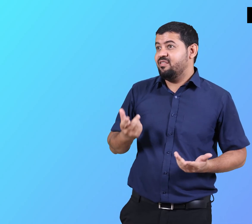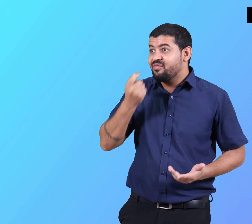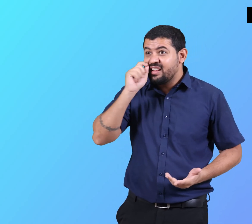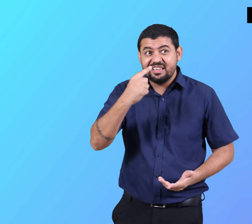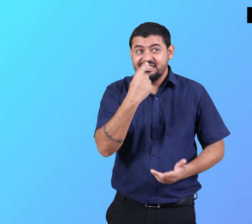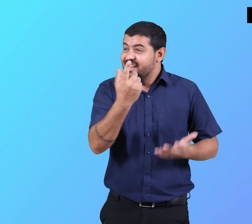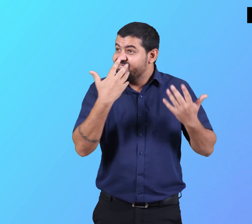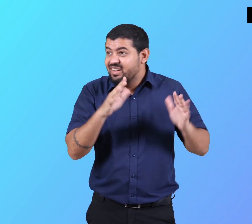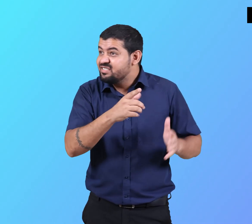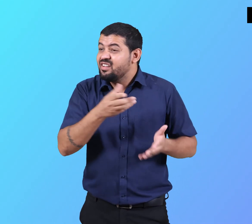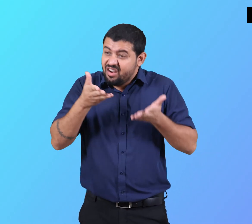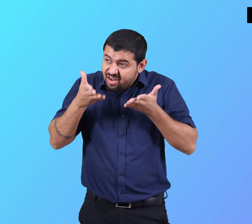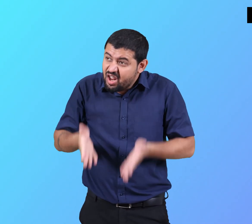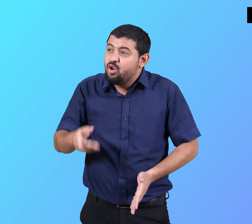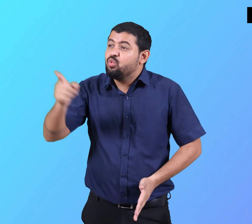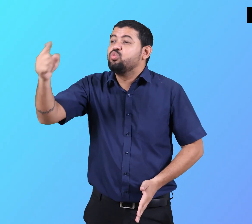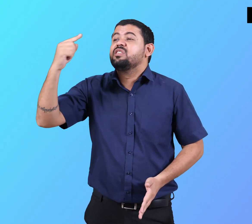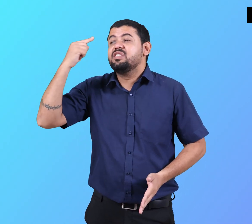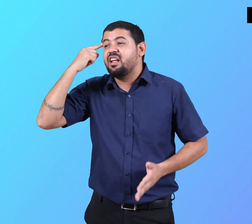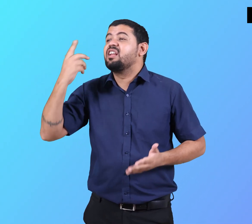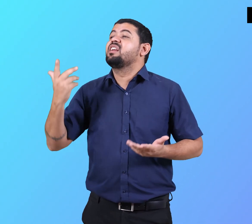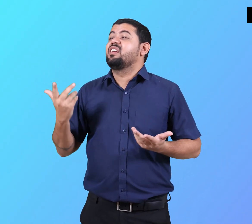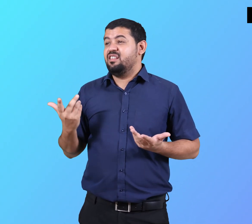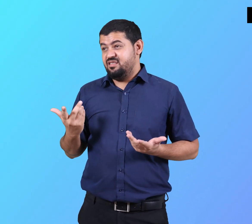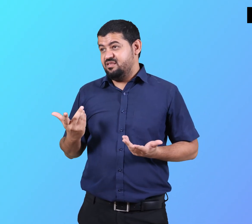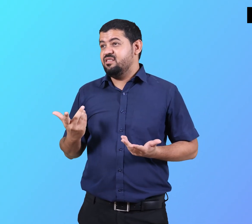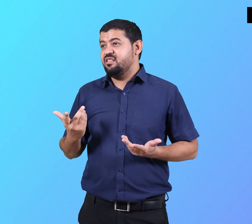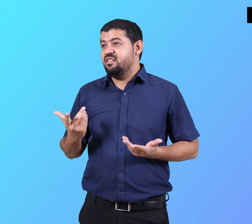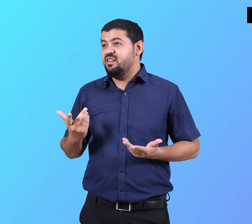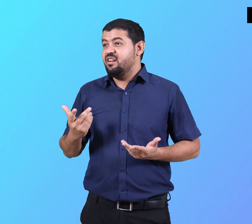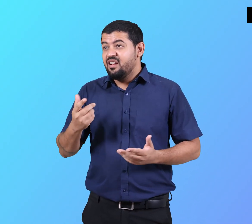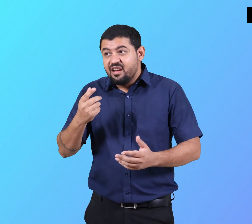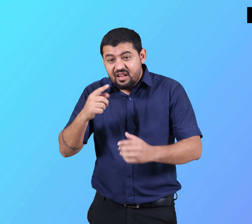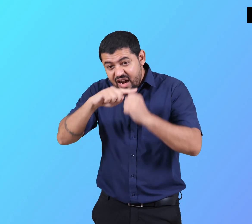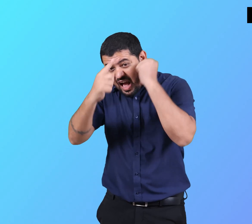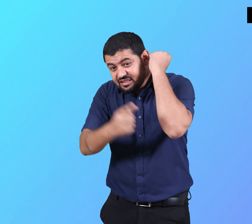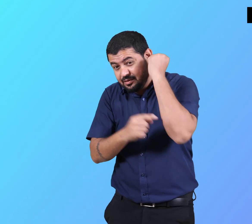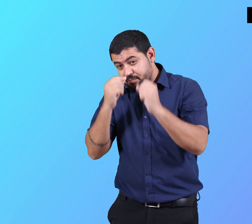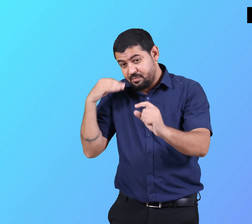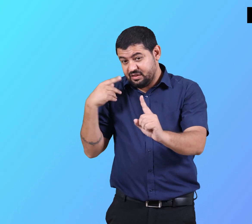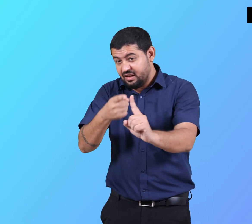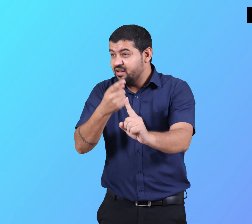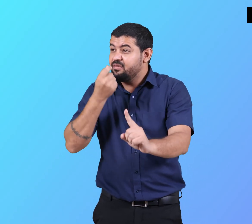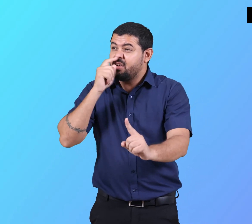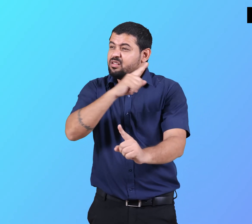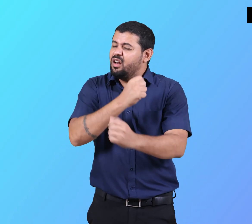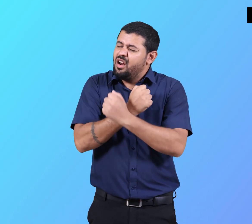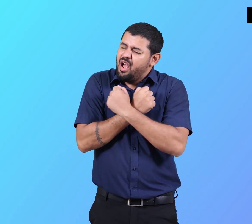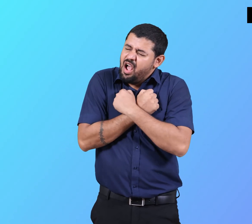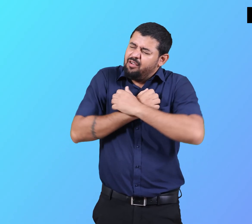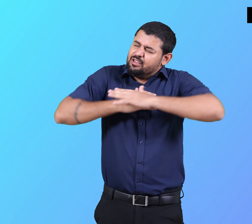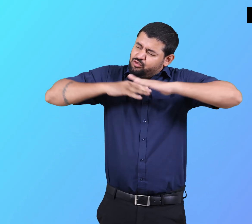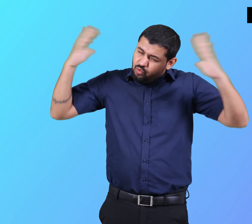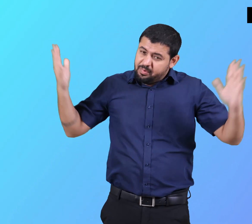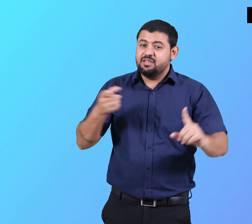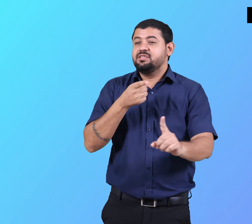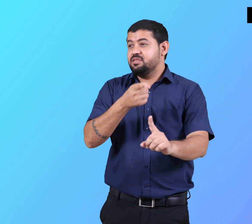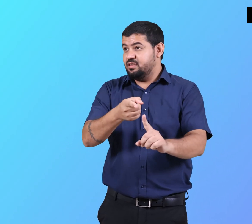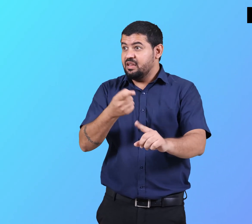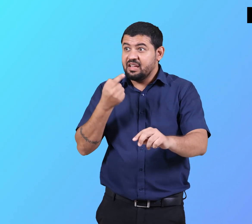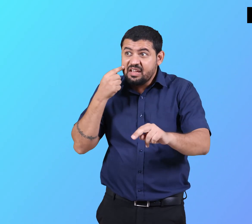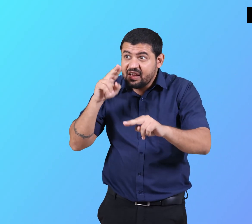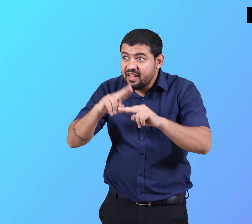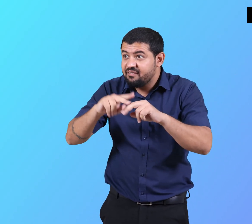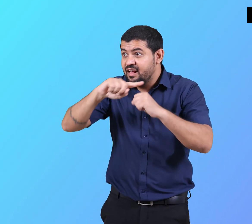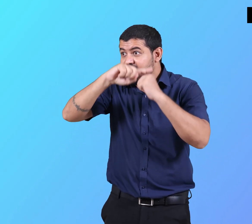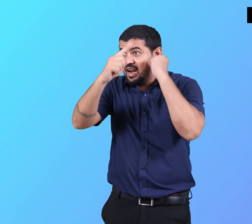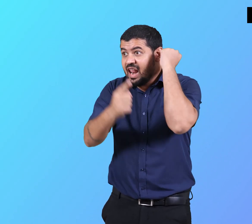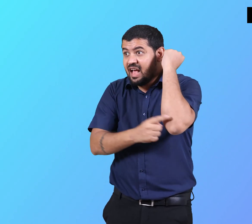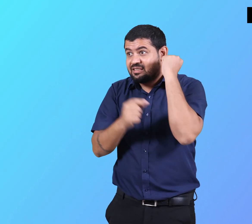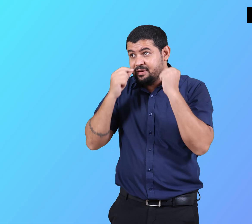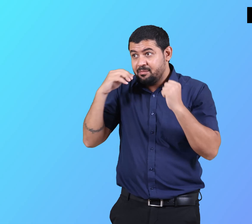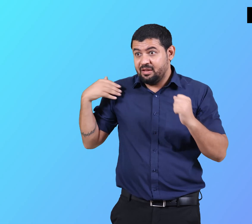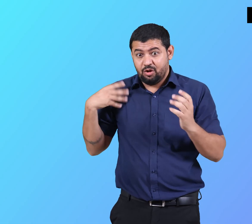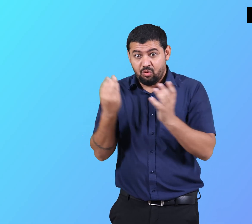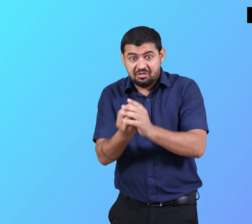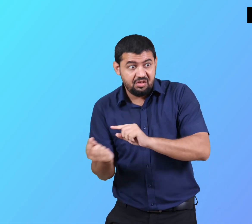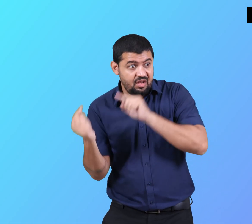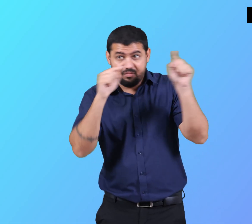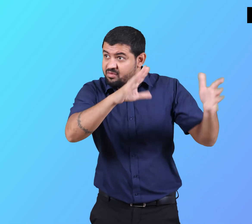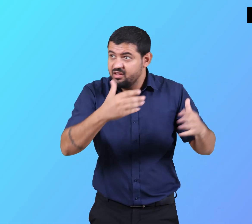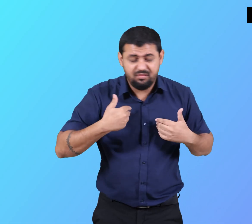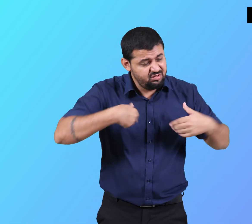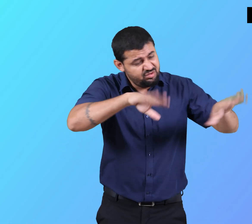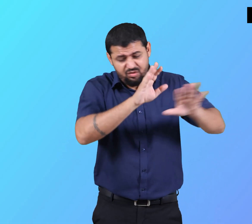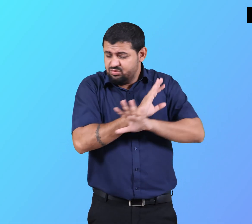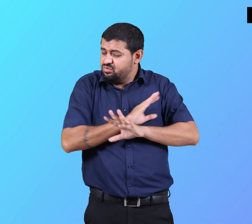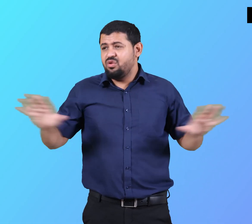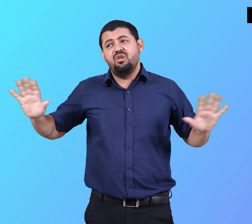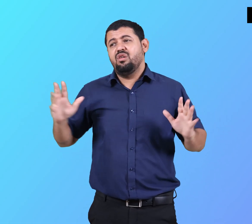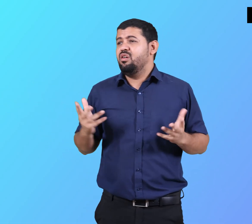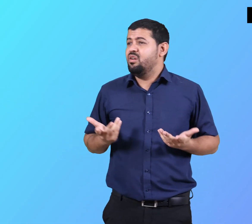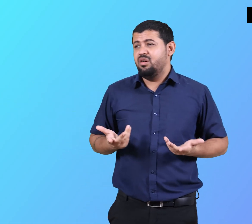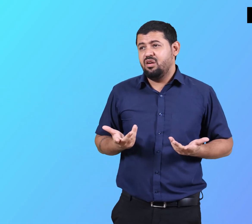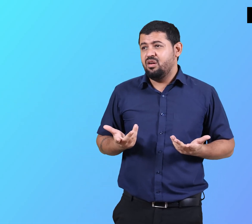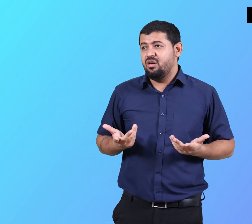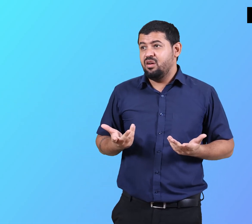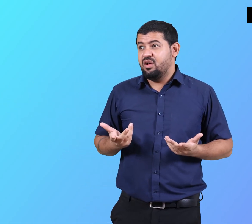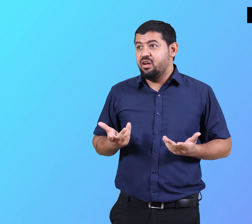Now, imagine what will happen if we go home without our youngest brother. He is the most important thing in our father’s life!